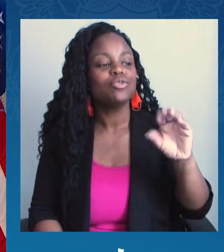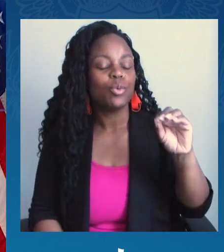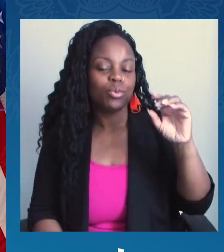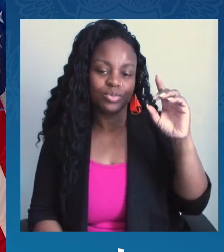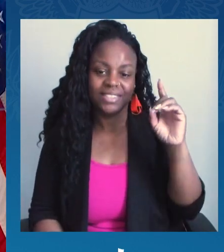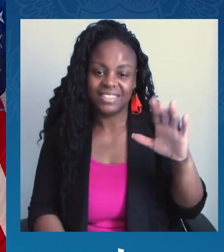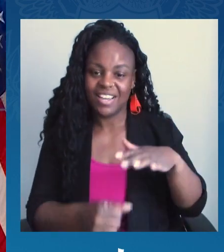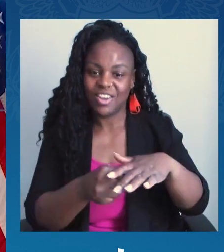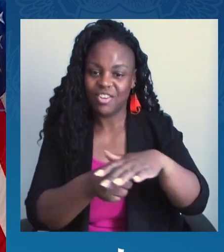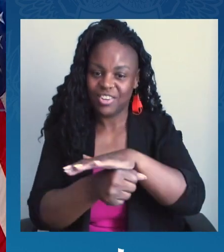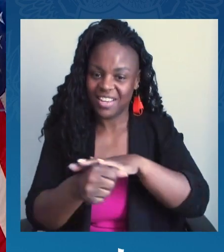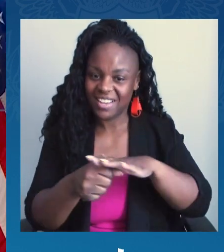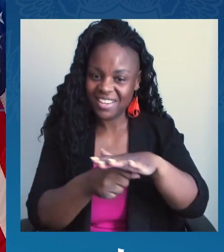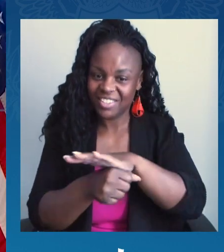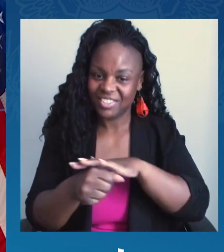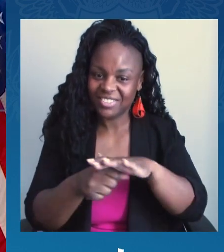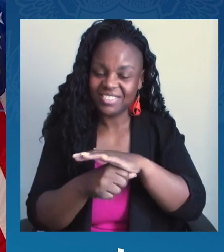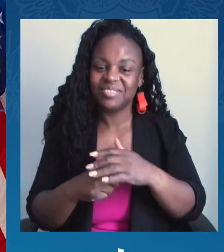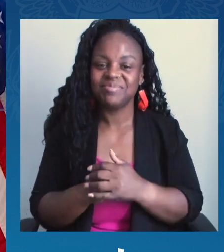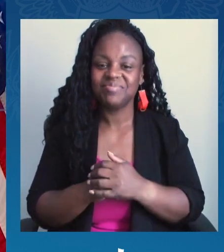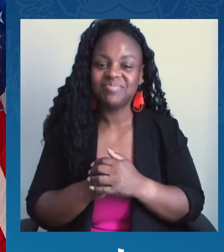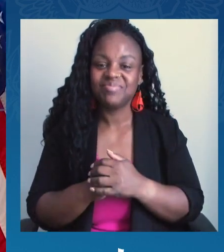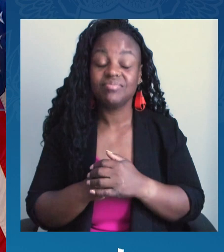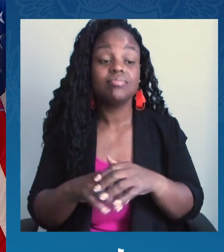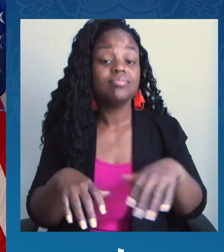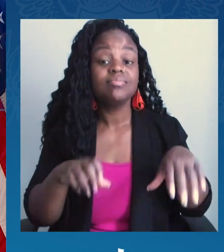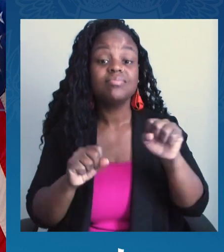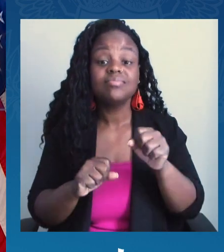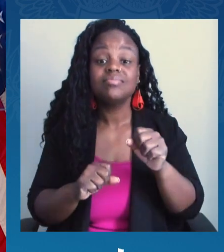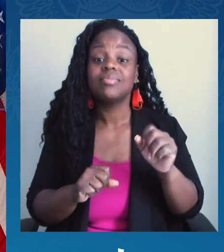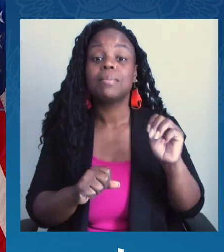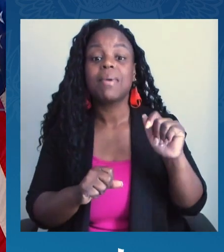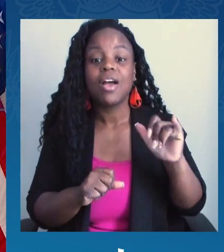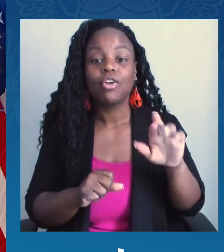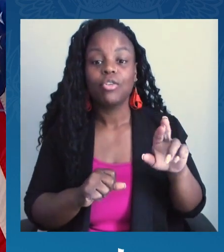Mayor Muriel Bowser, the mayor of the great city of Washington,